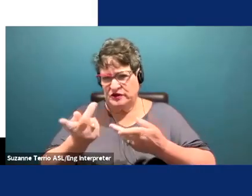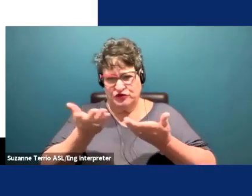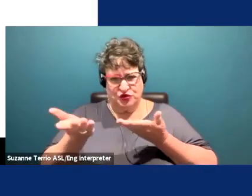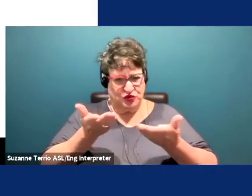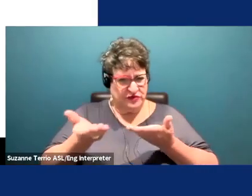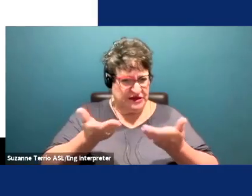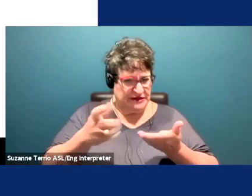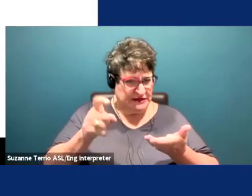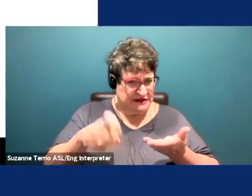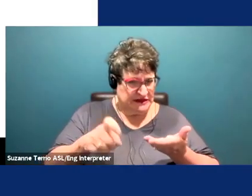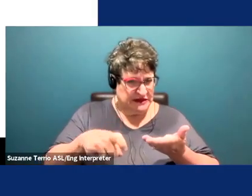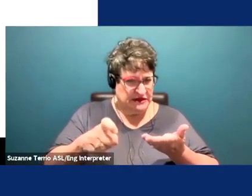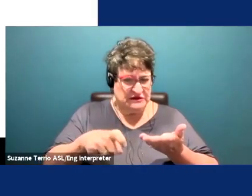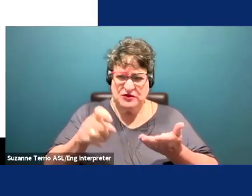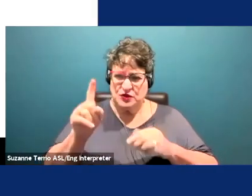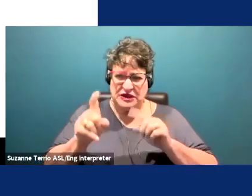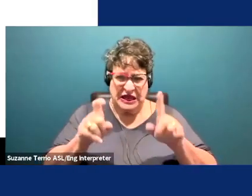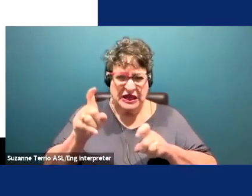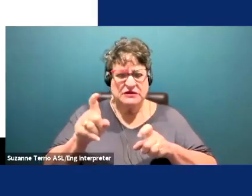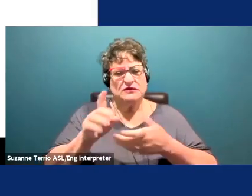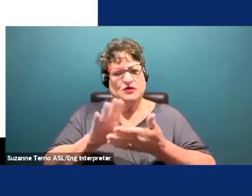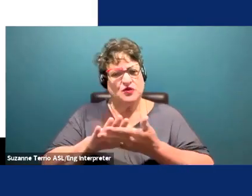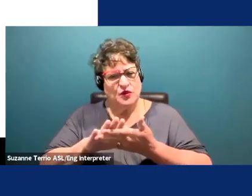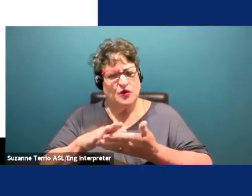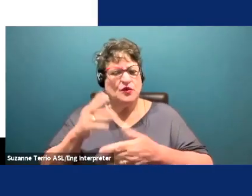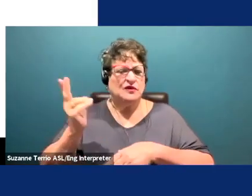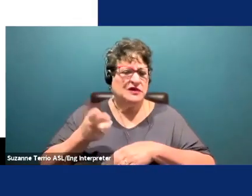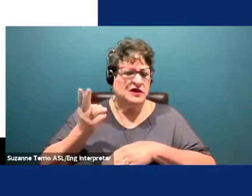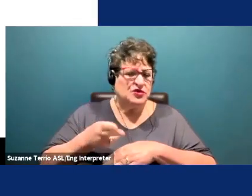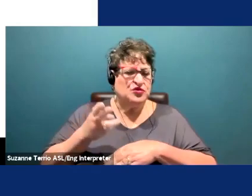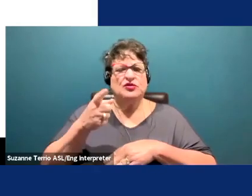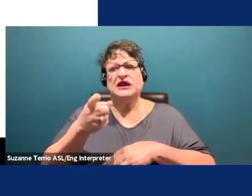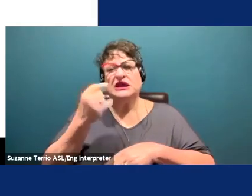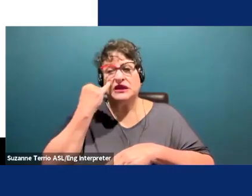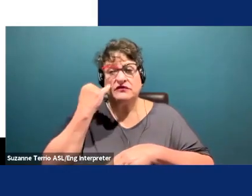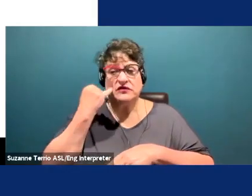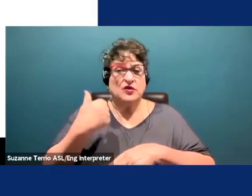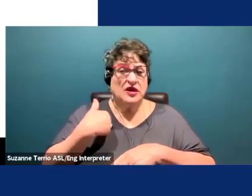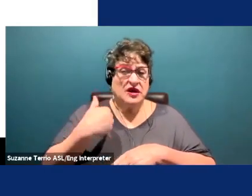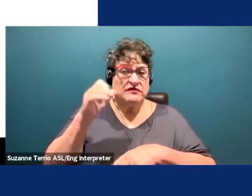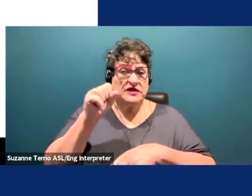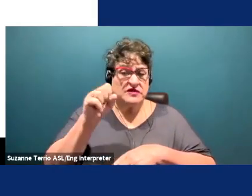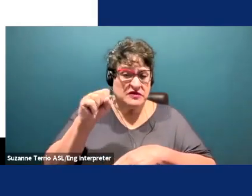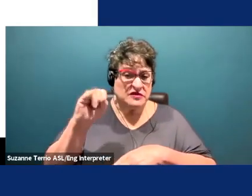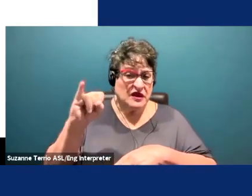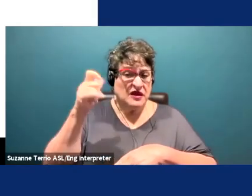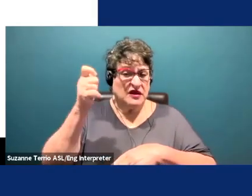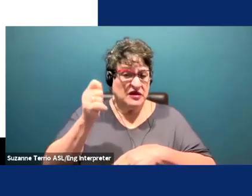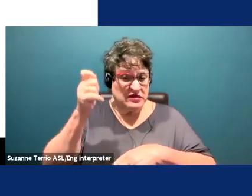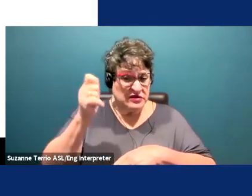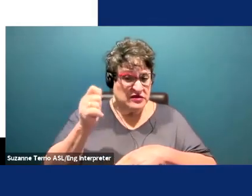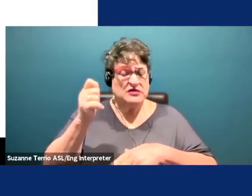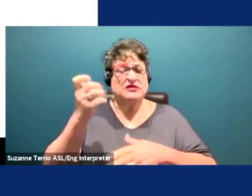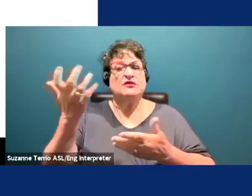same things about school history, about if they've had SSI status, And then beyond any diagnosis